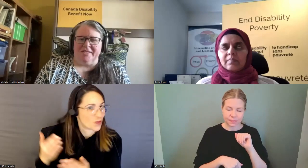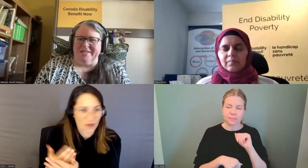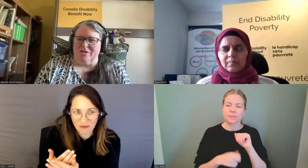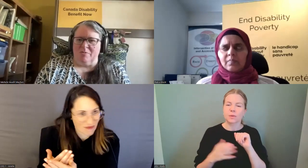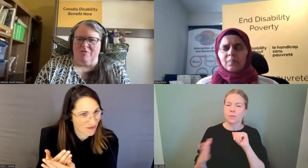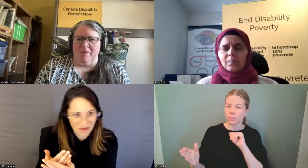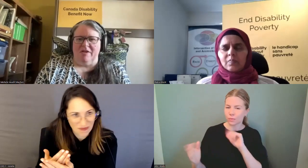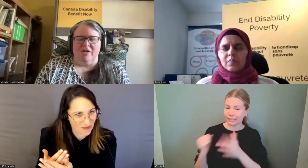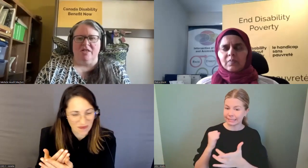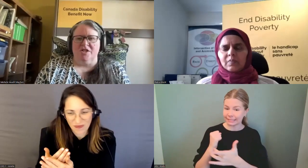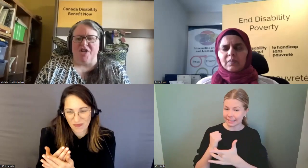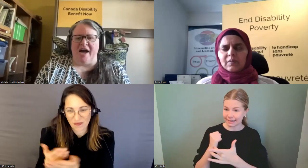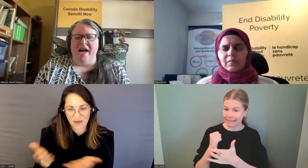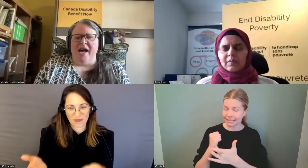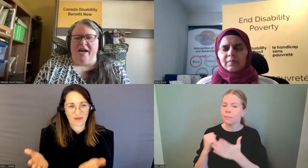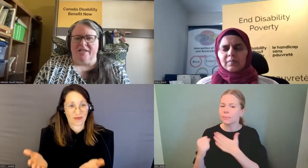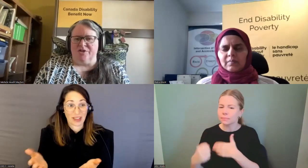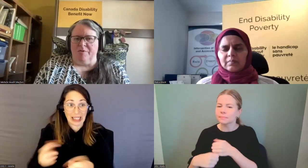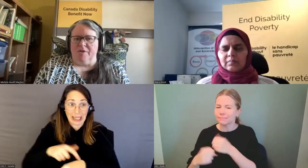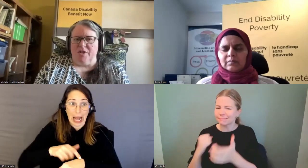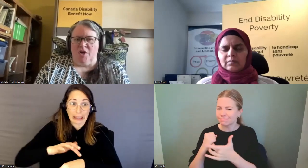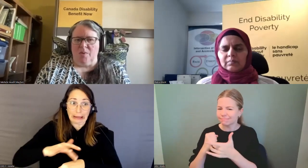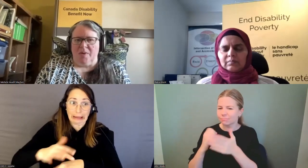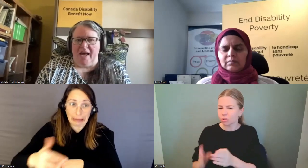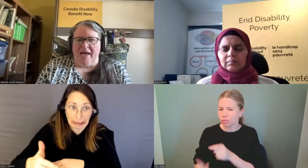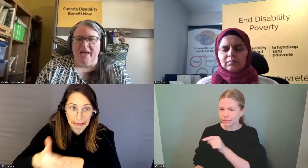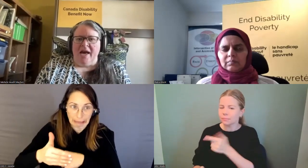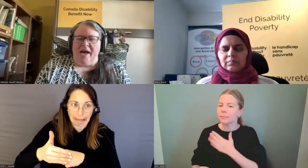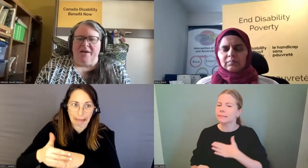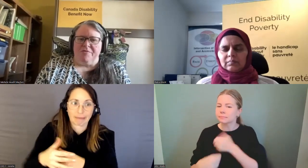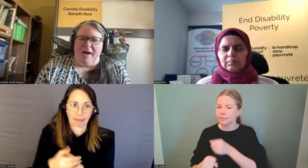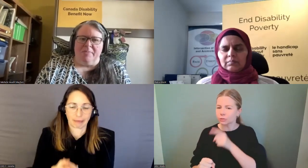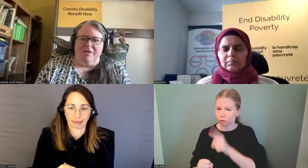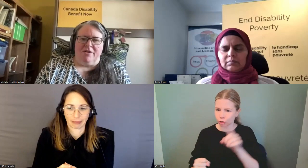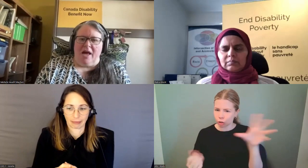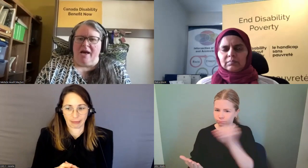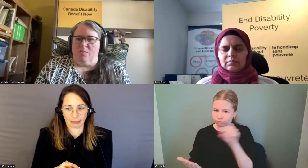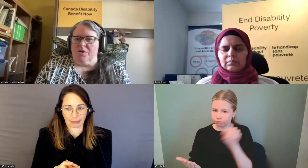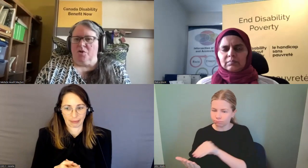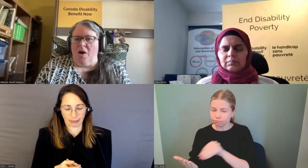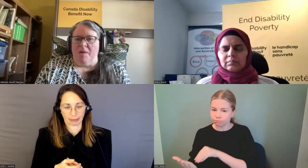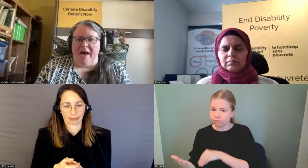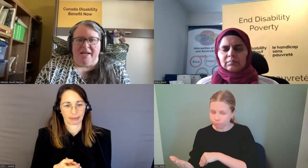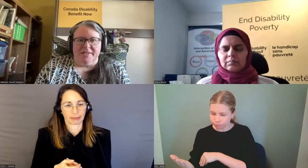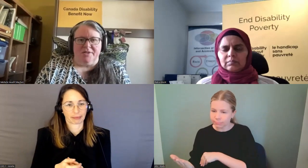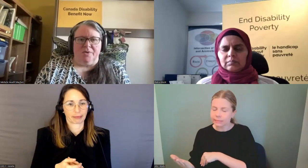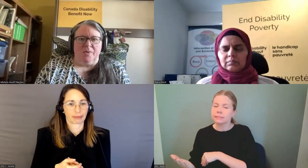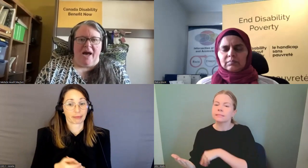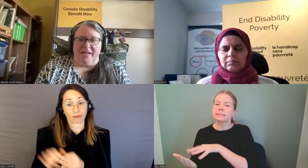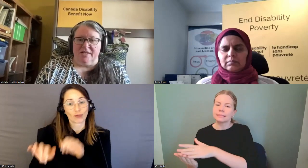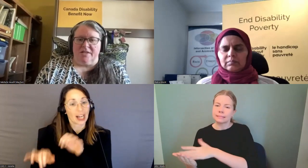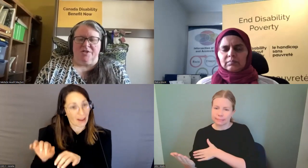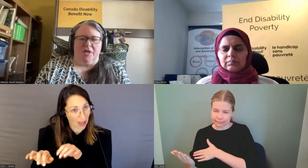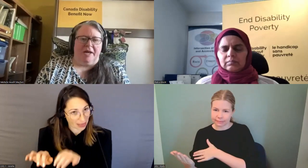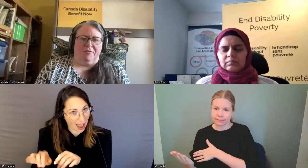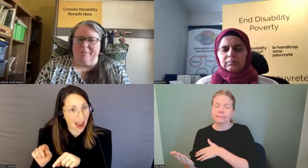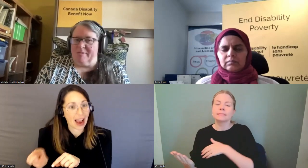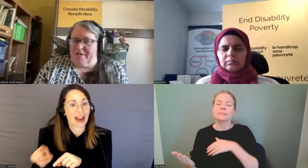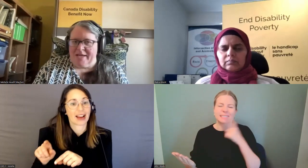I SEE SOME IN THE CHAT AND SOME IN THE Q&A AND RABIA WILL DO OUR BEST TO GROUP THEM TOGETHER